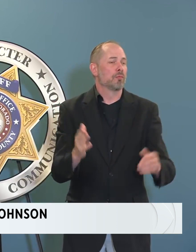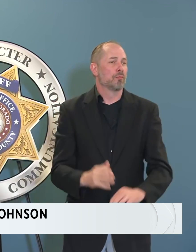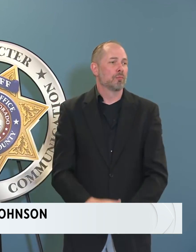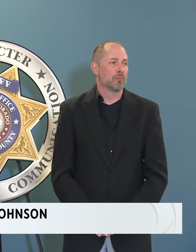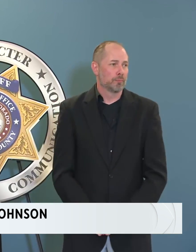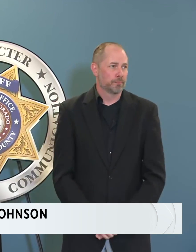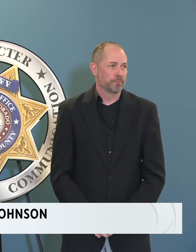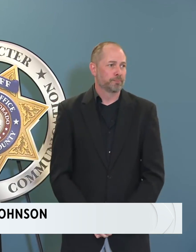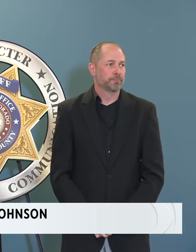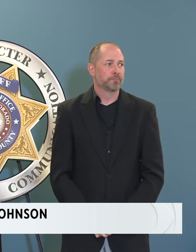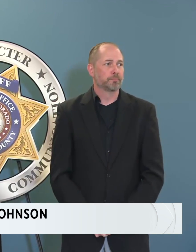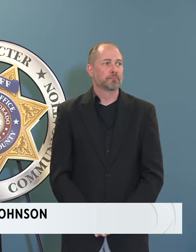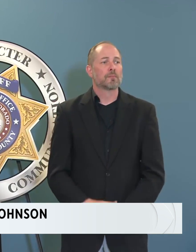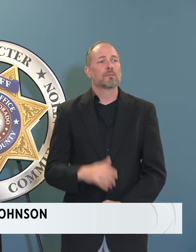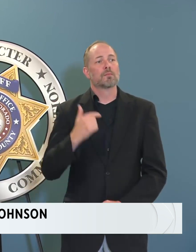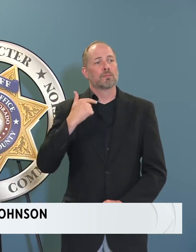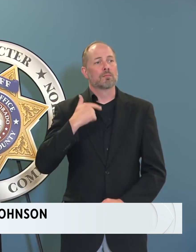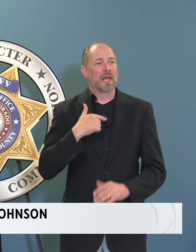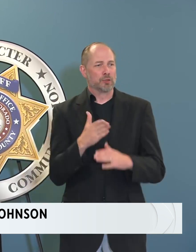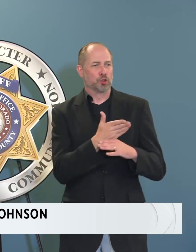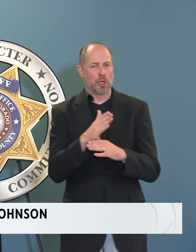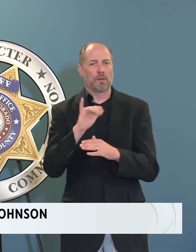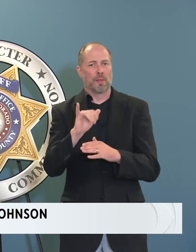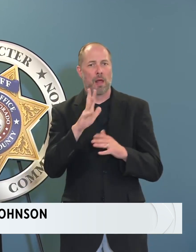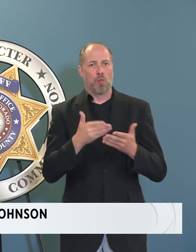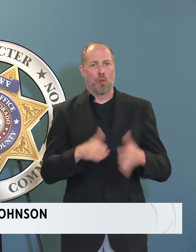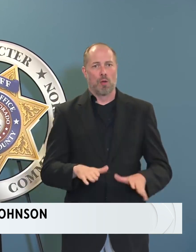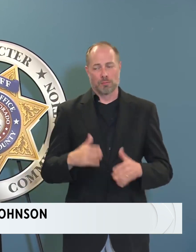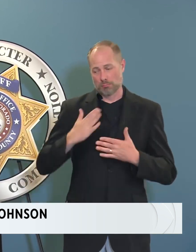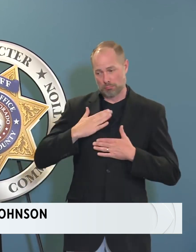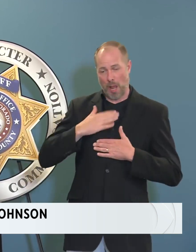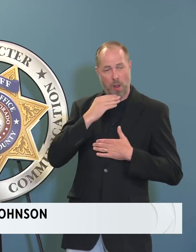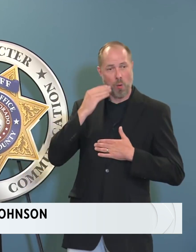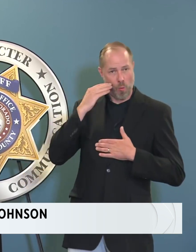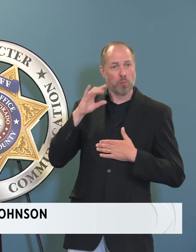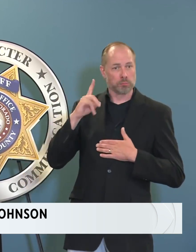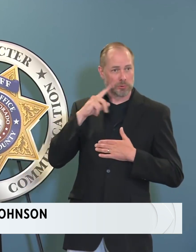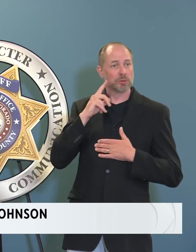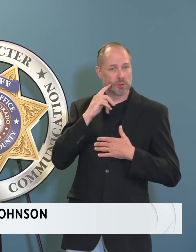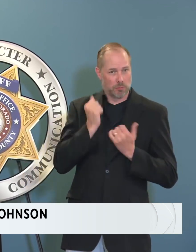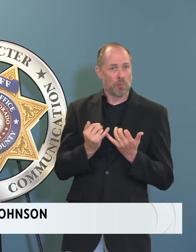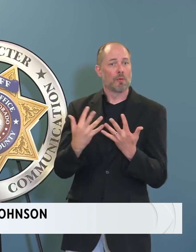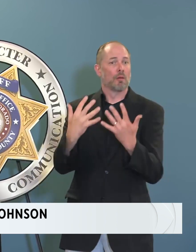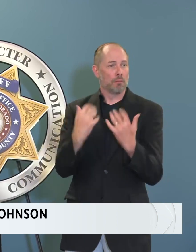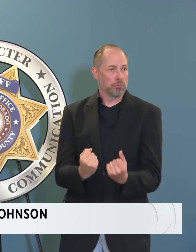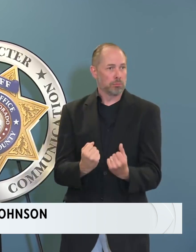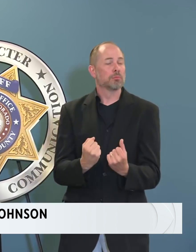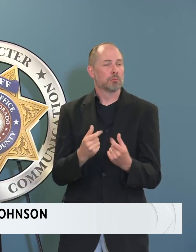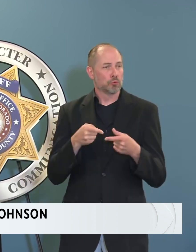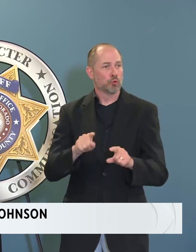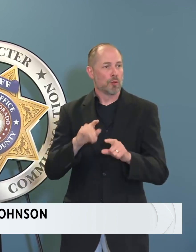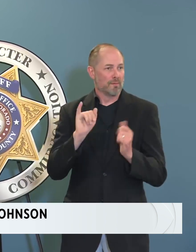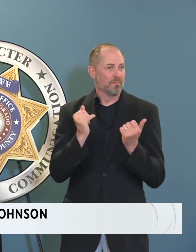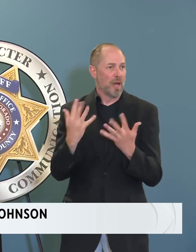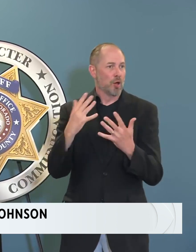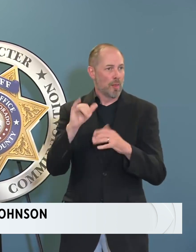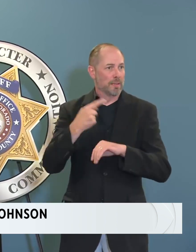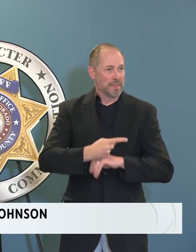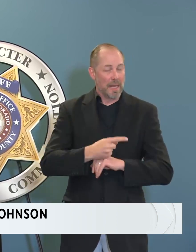EVERYTHING. ALL THEIR POSSESSIONS. FAMILY HEIRLOOMS, IT ALL TURNED TO ASH. I SHARE